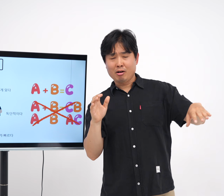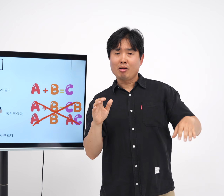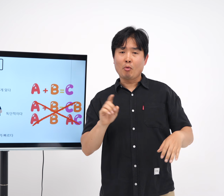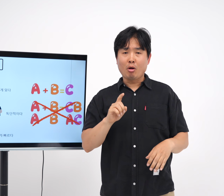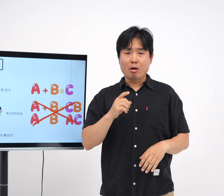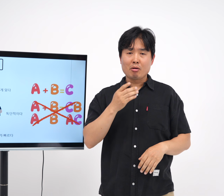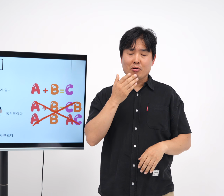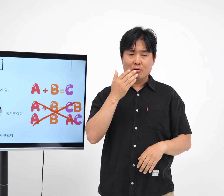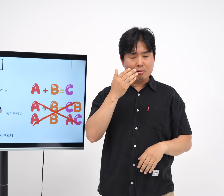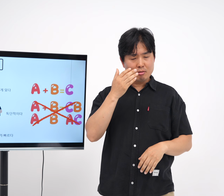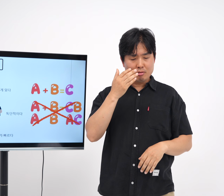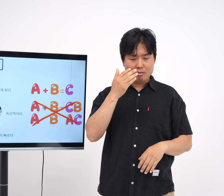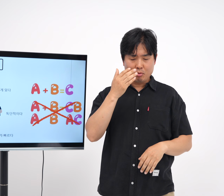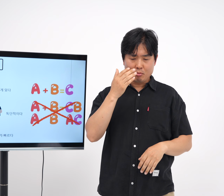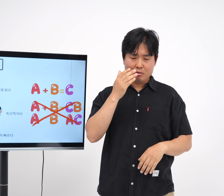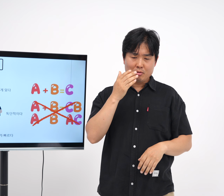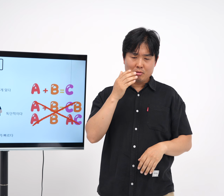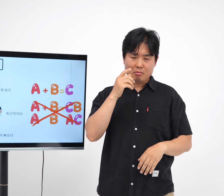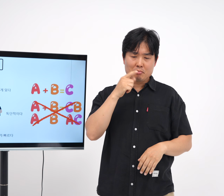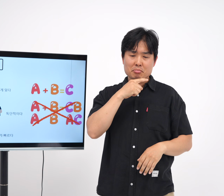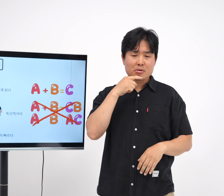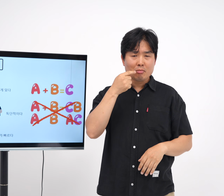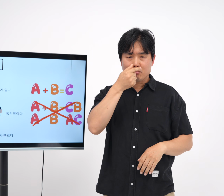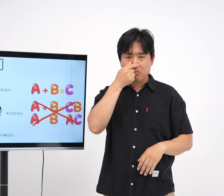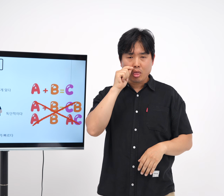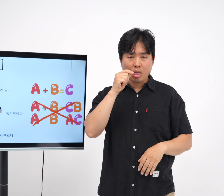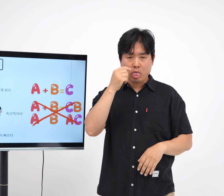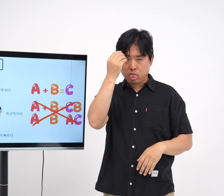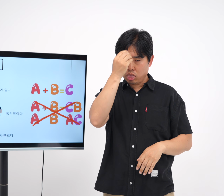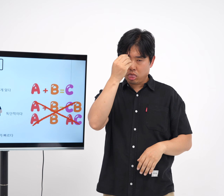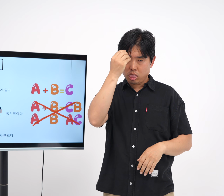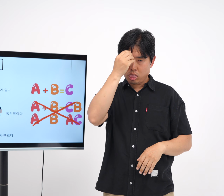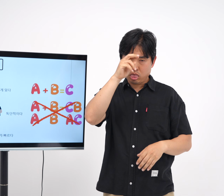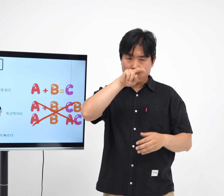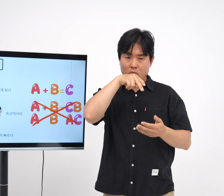For example, it means "forgetting completely,"